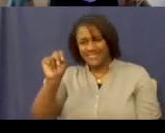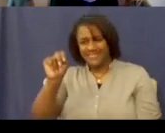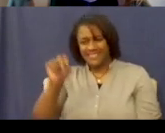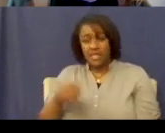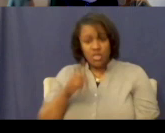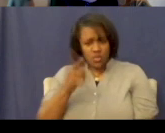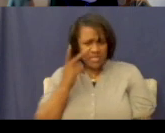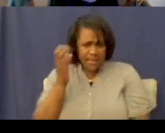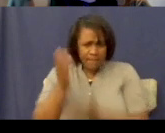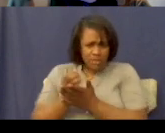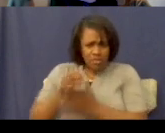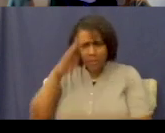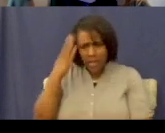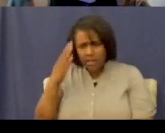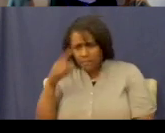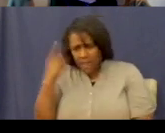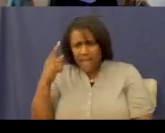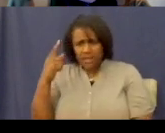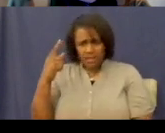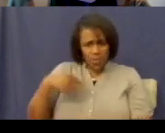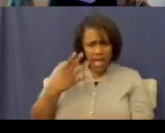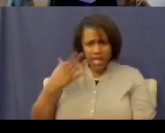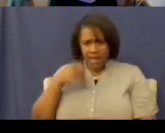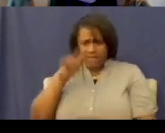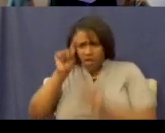and has all those circles, one inside the other?